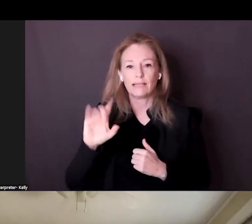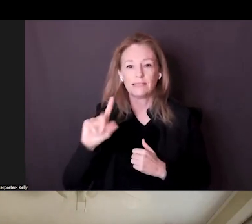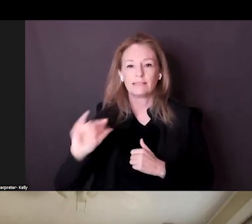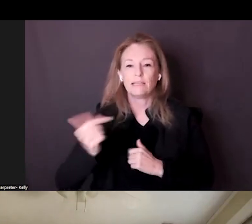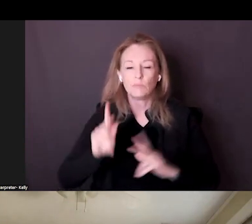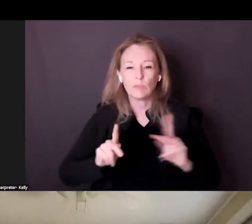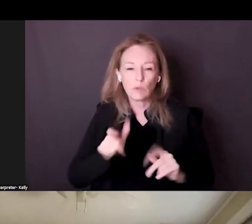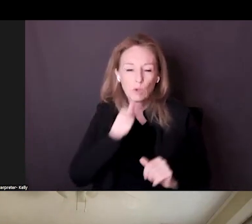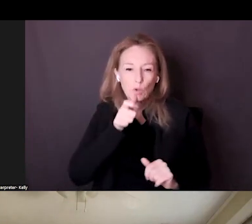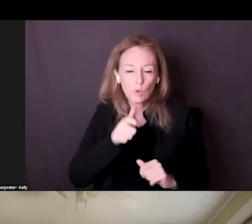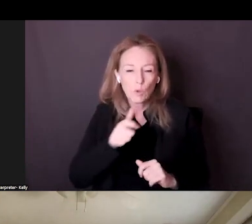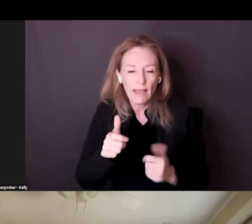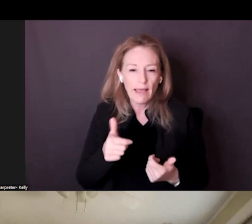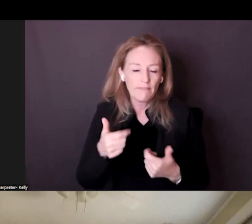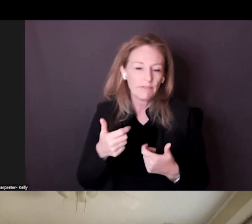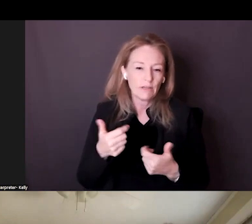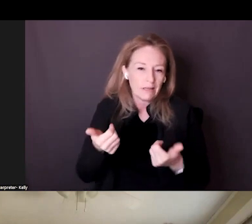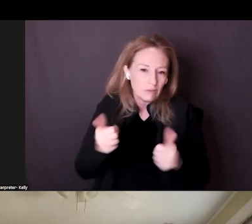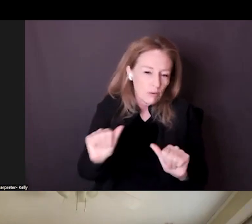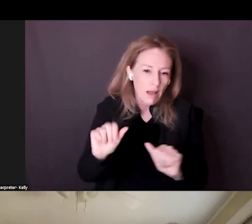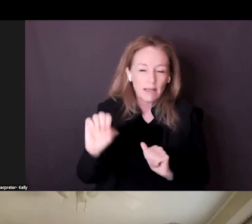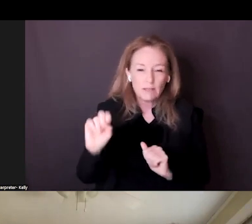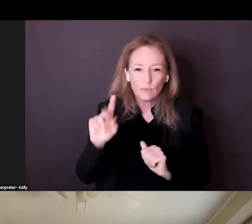WHAT IS HAPPENING IN OUR SOCIETY AND ENVIRONMENT THAT PUSH PEOPLE